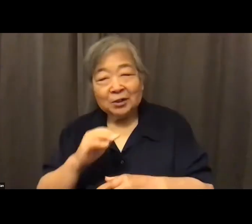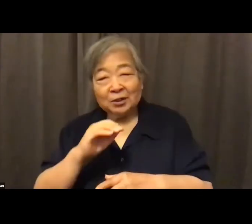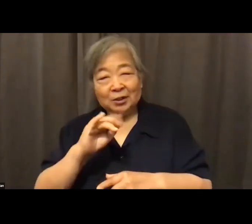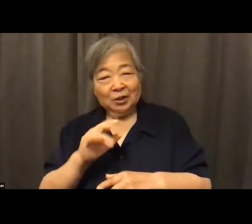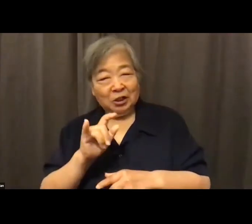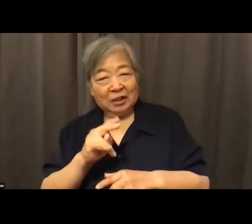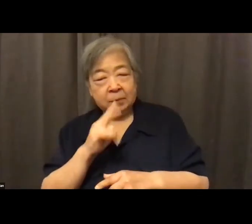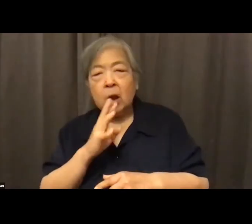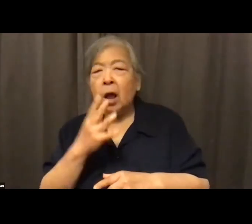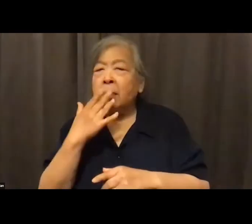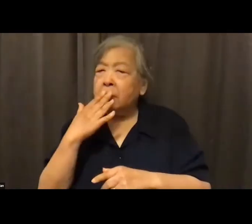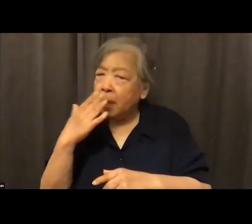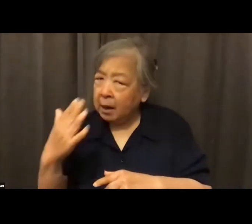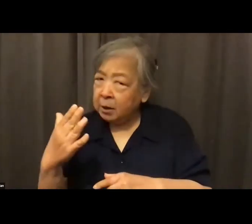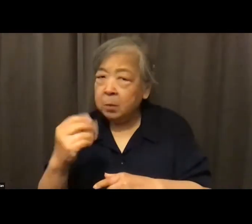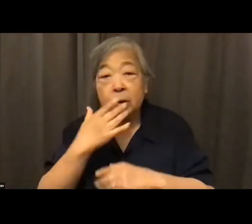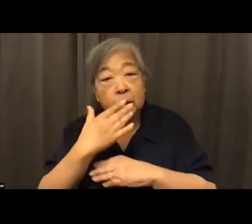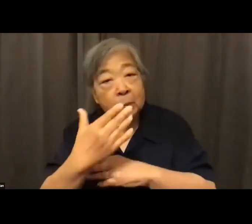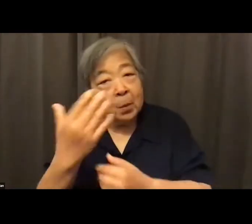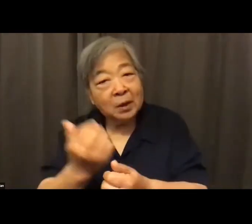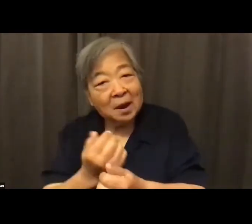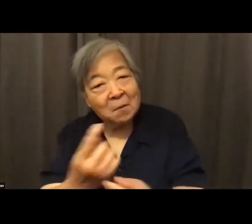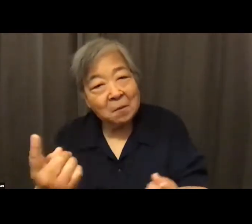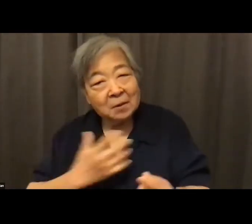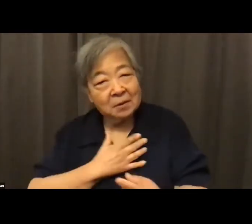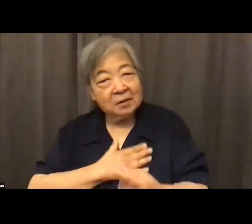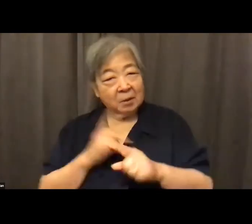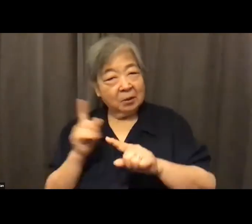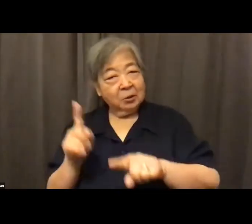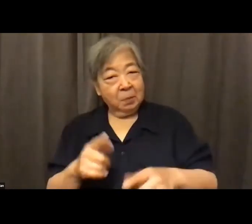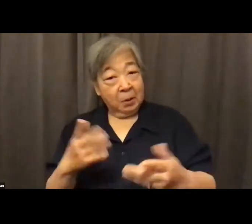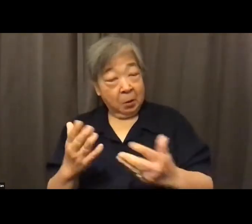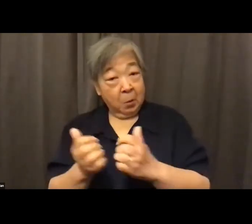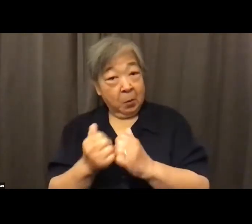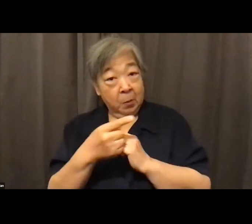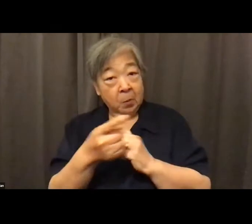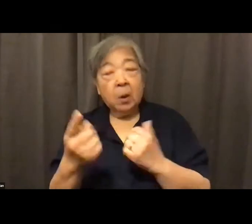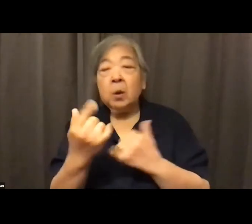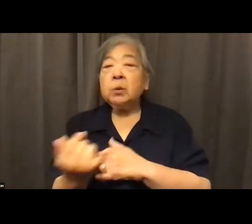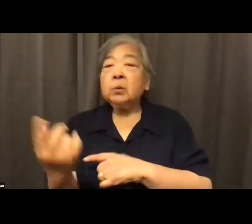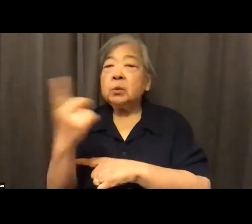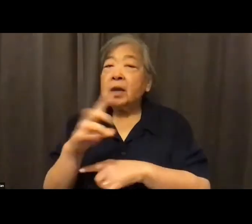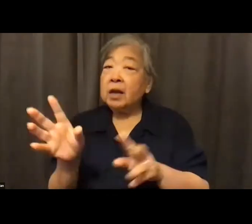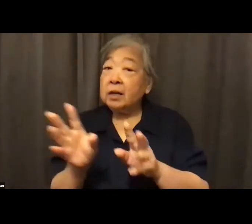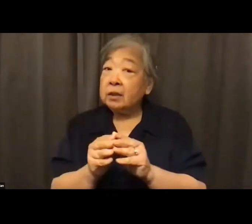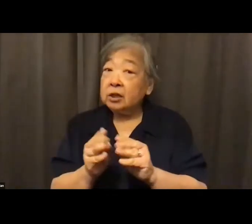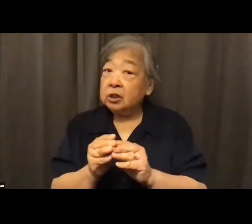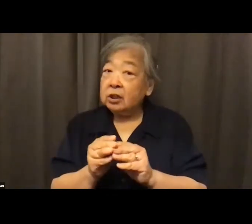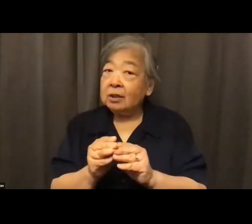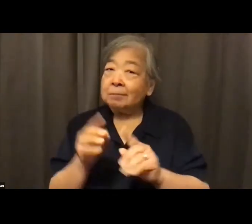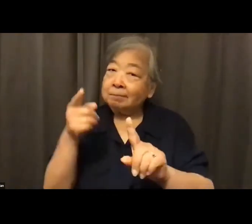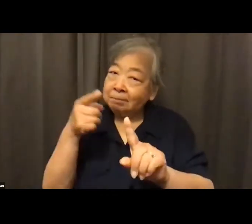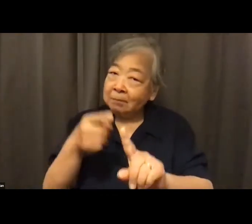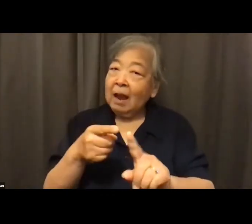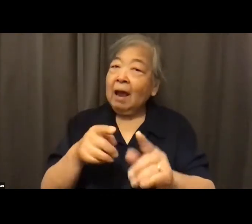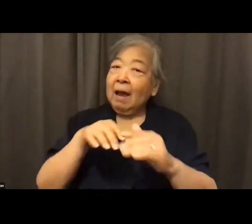Good morning, everybody. It's a pleasure to be here with you. Today's session is about access to virtual exchanges.